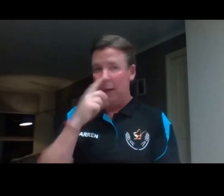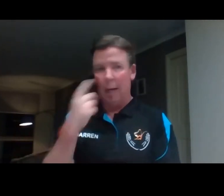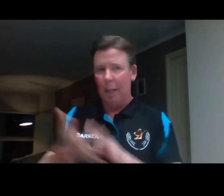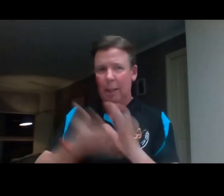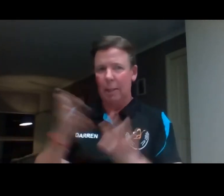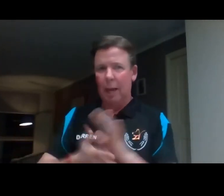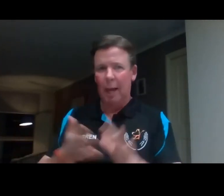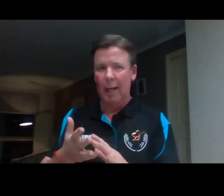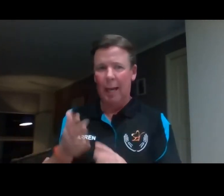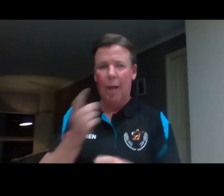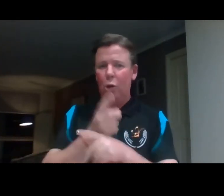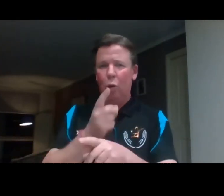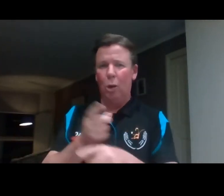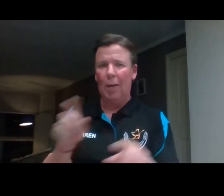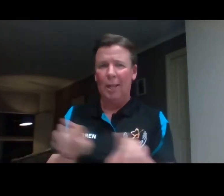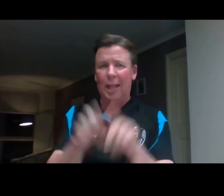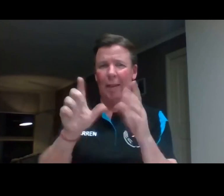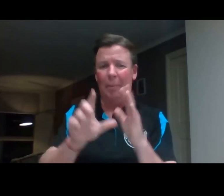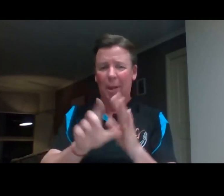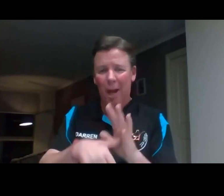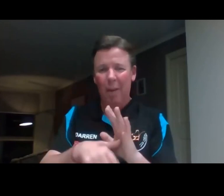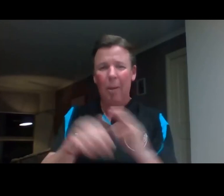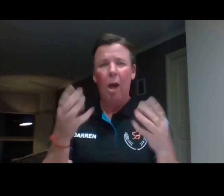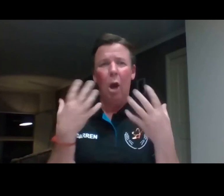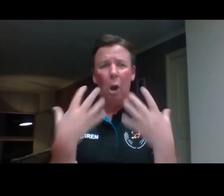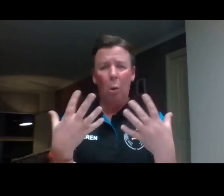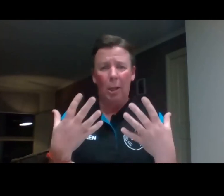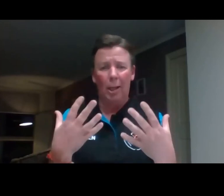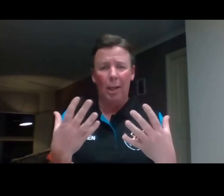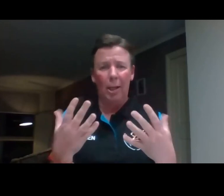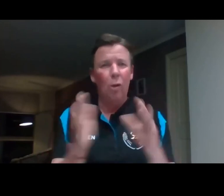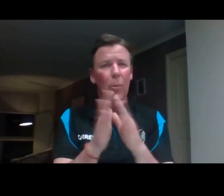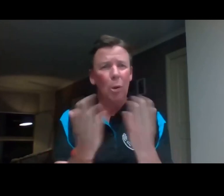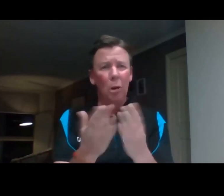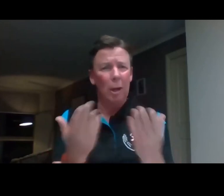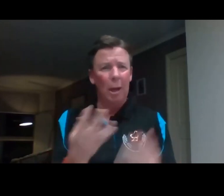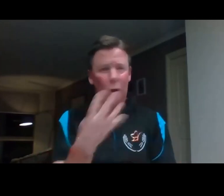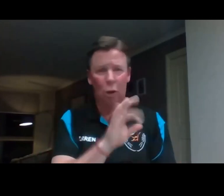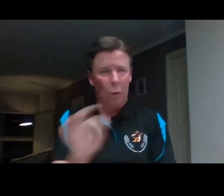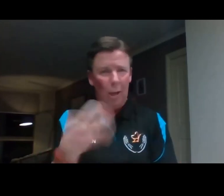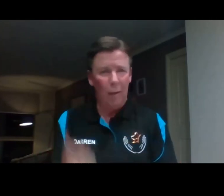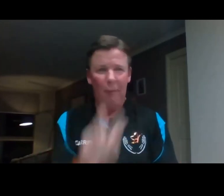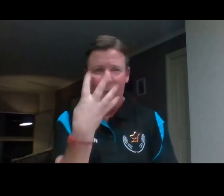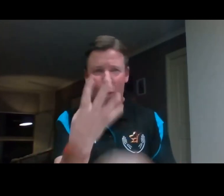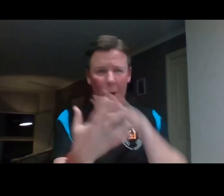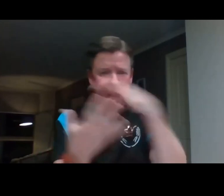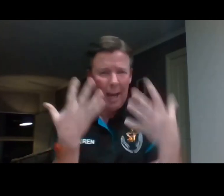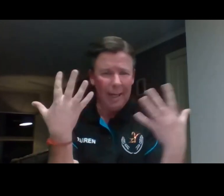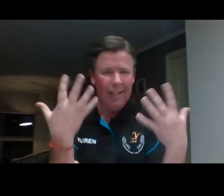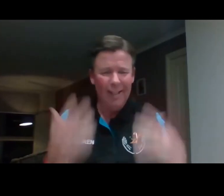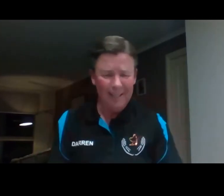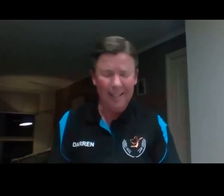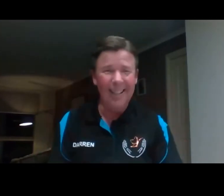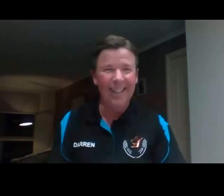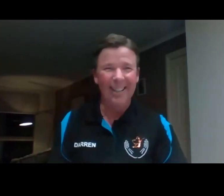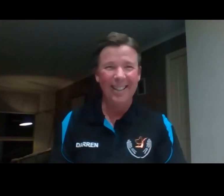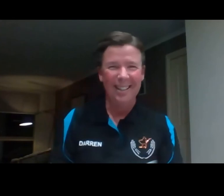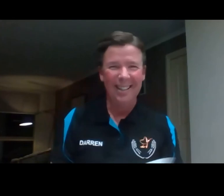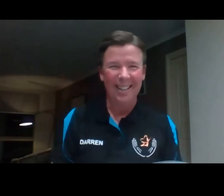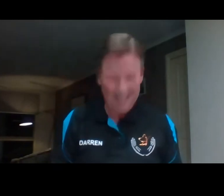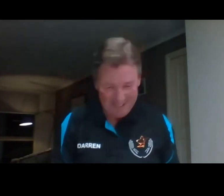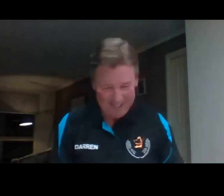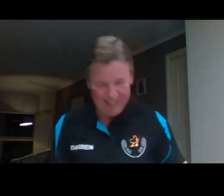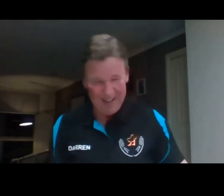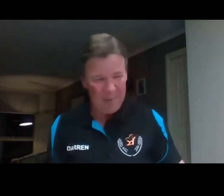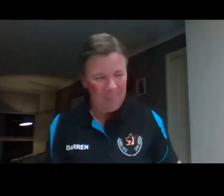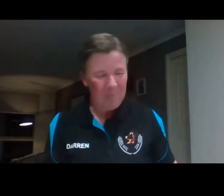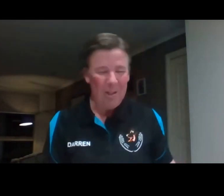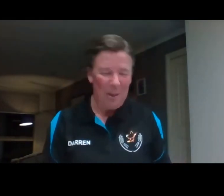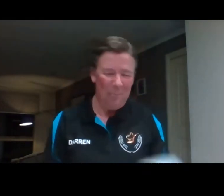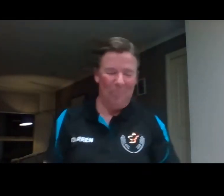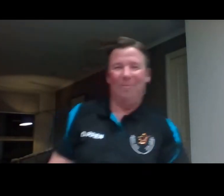time - I don't have four hands!